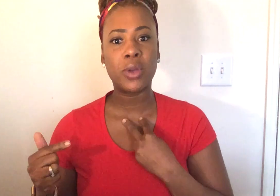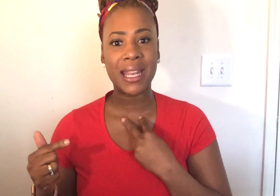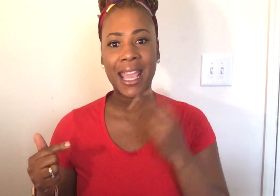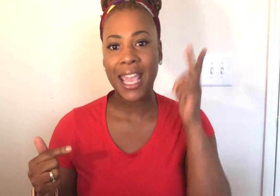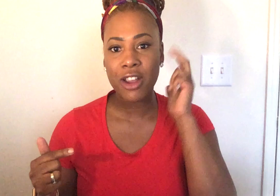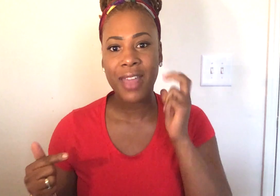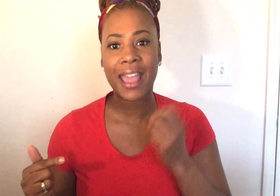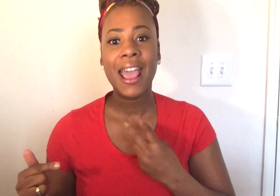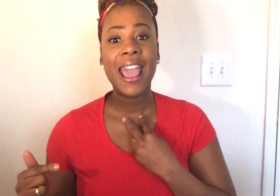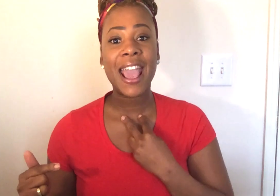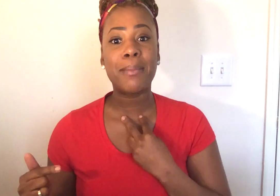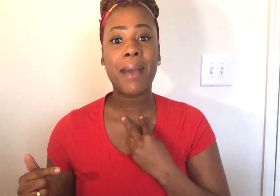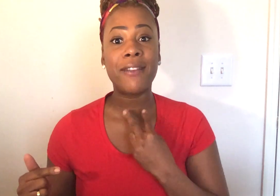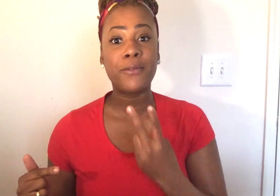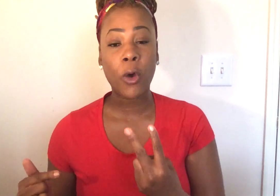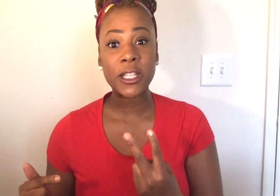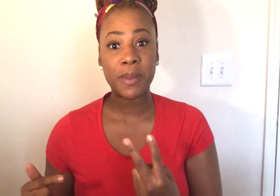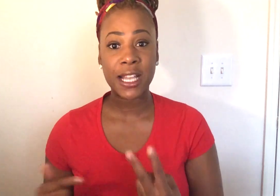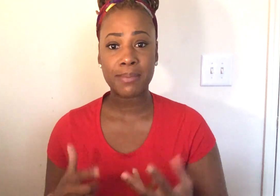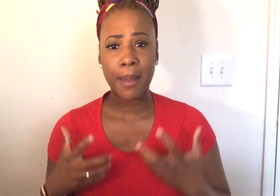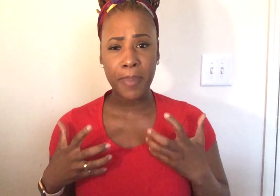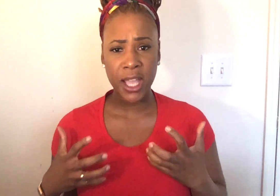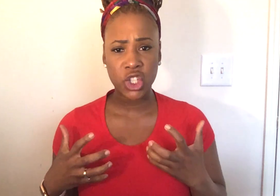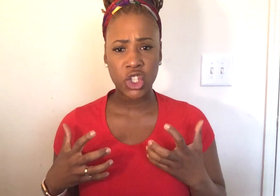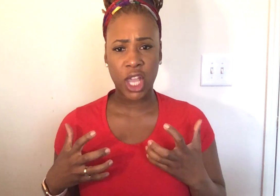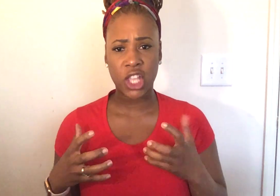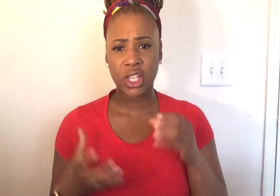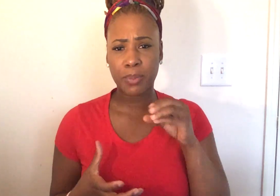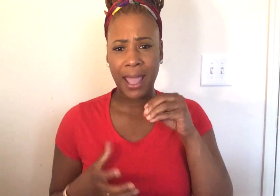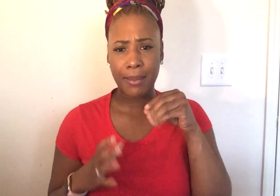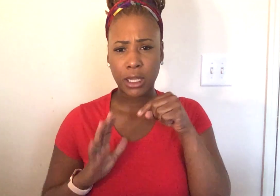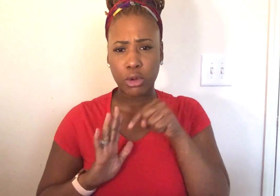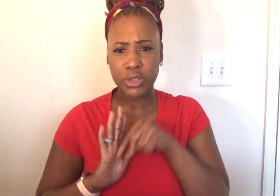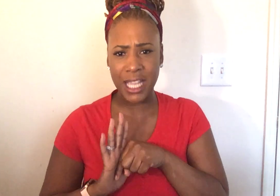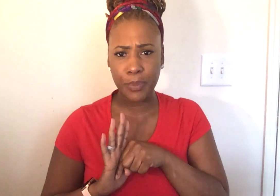can hear that in my voice because my pitch change it became a little deeper